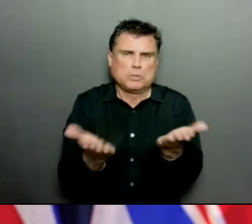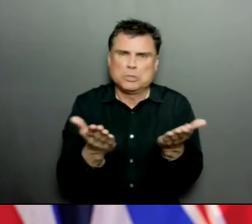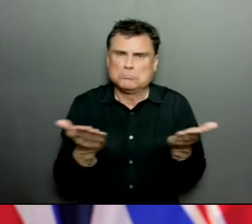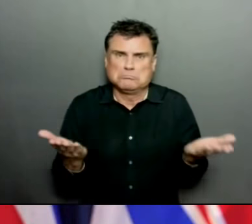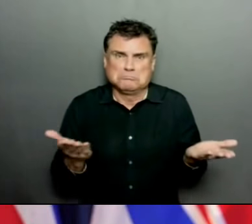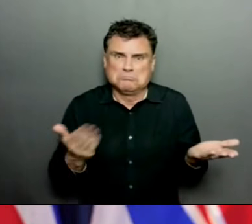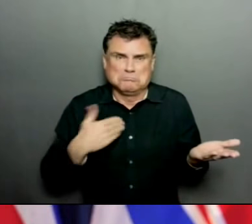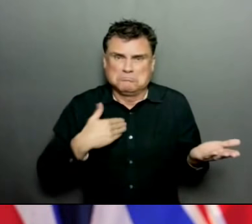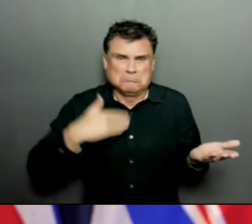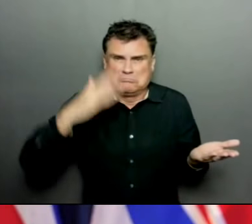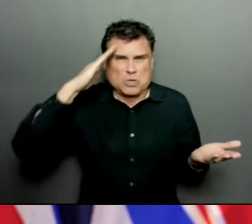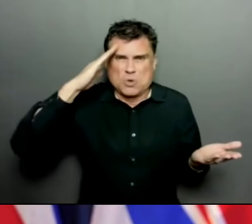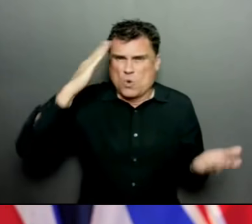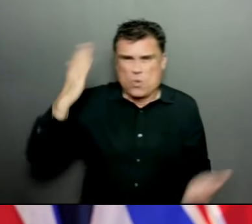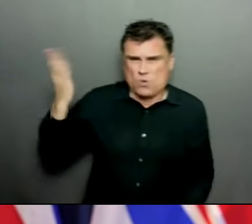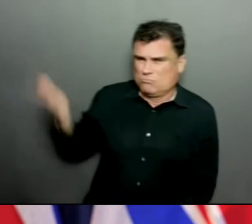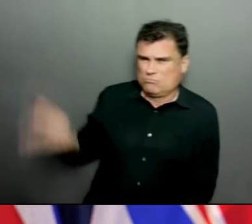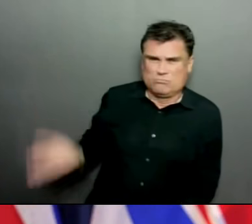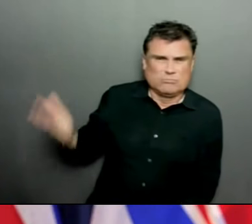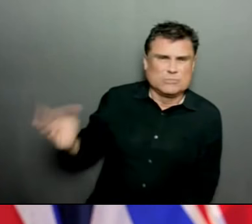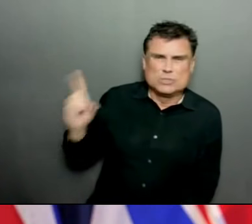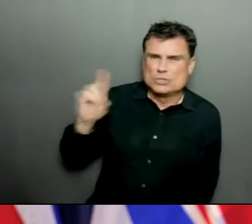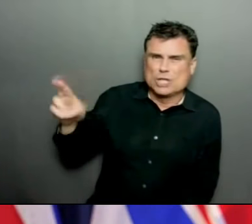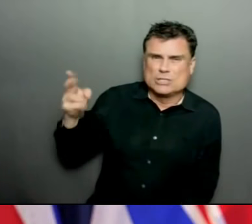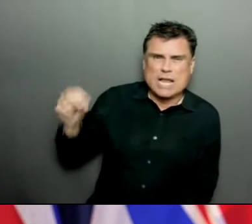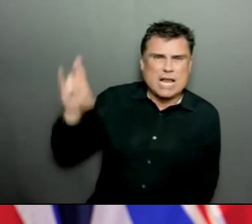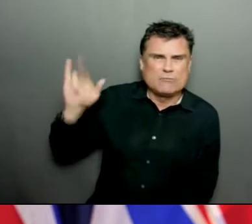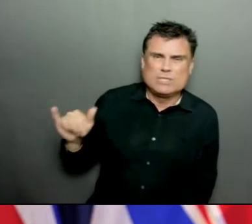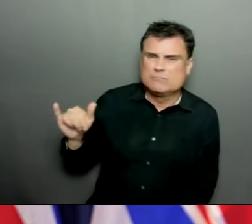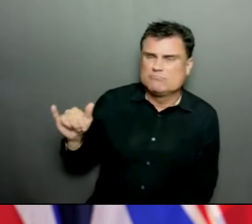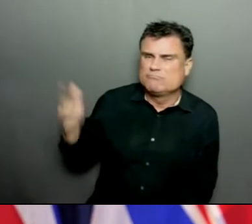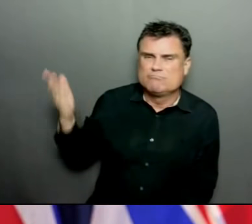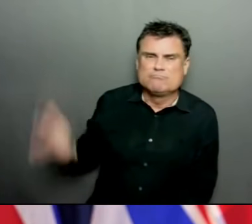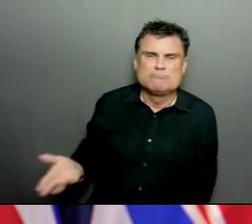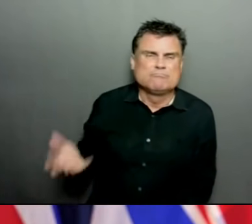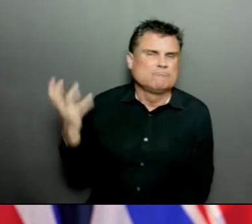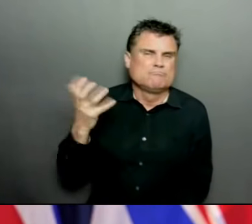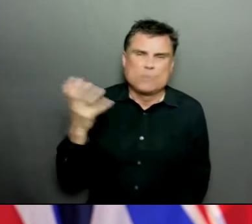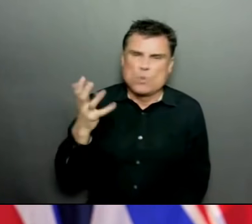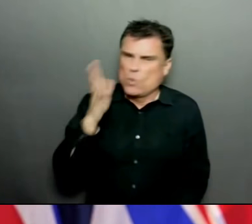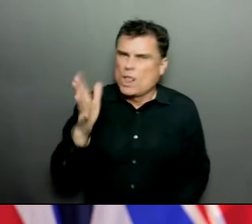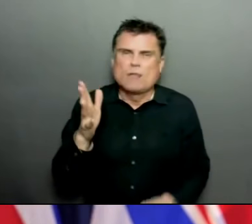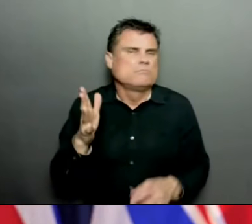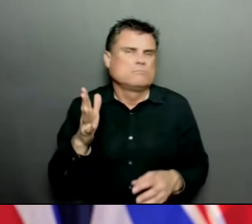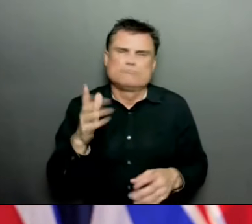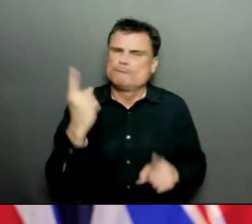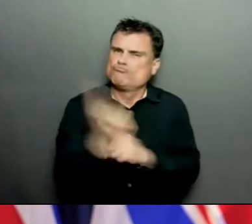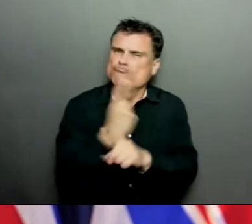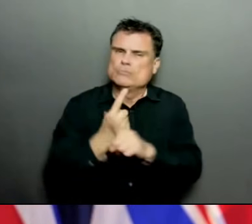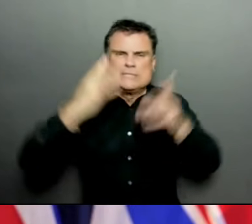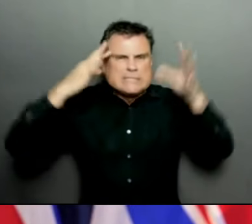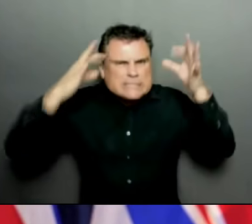readable and secondly, as she always does, be consistent with her, I think, extraordinary commitment to public service I must say